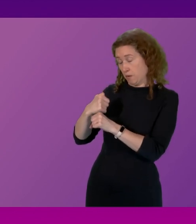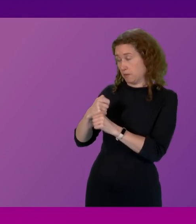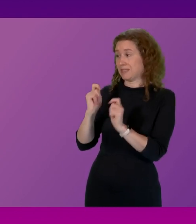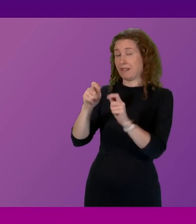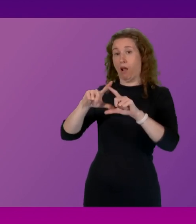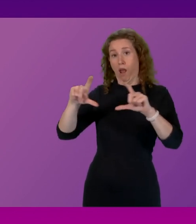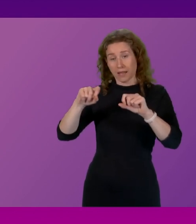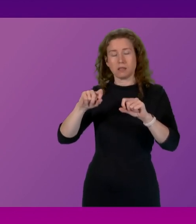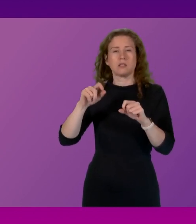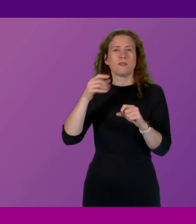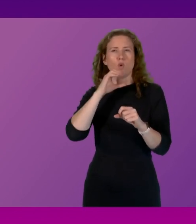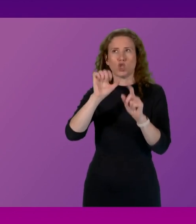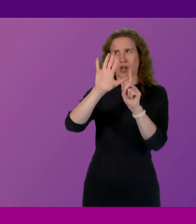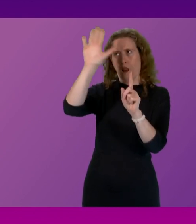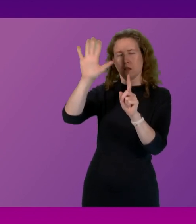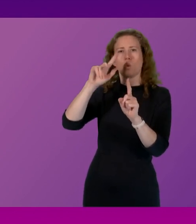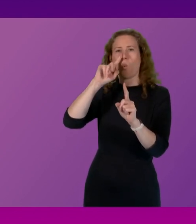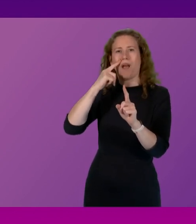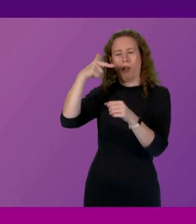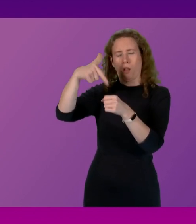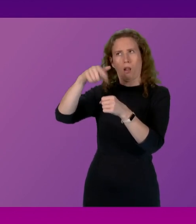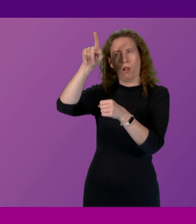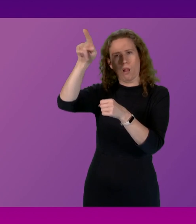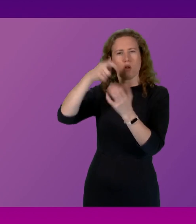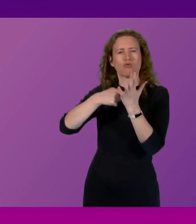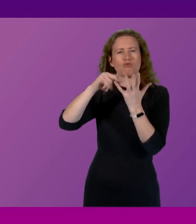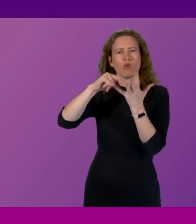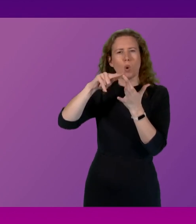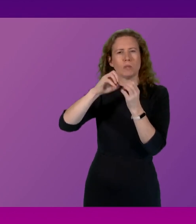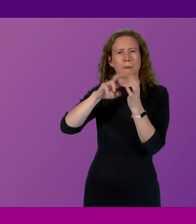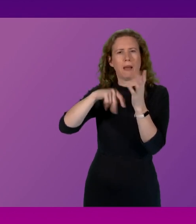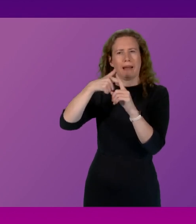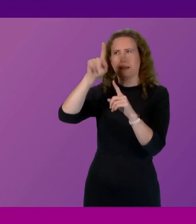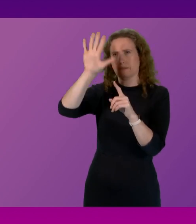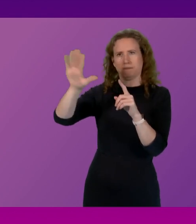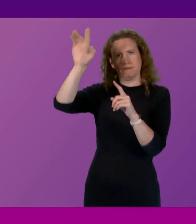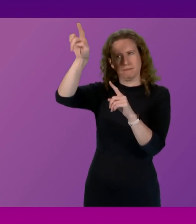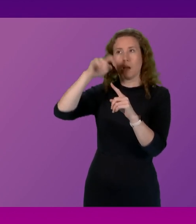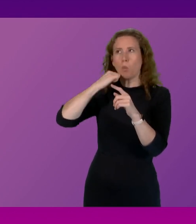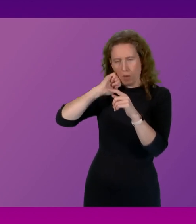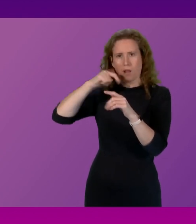oil and gas field is nothing short of a climate catastrophe, condemning us to a future dependent